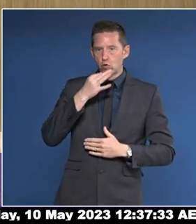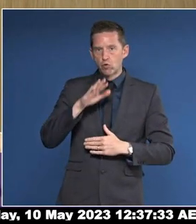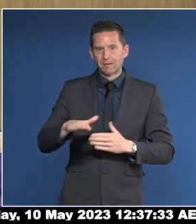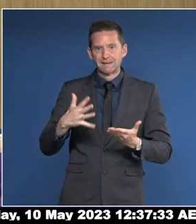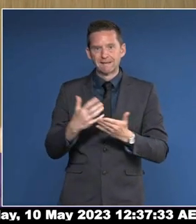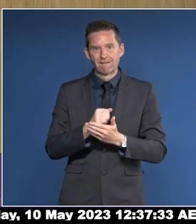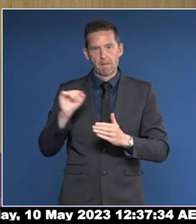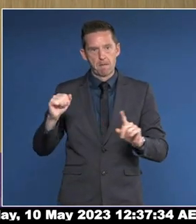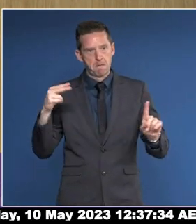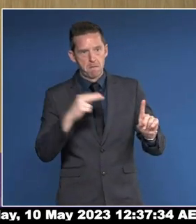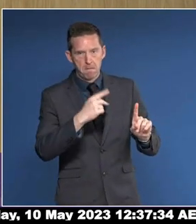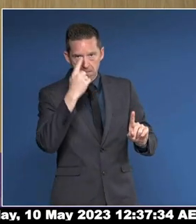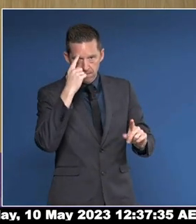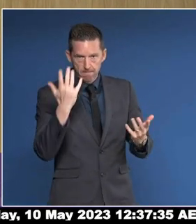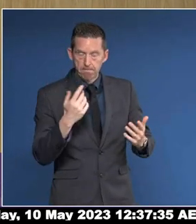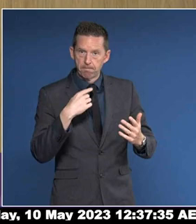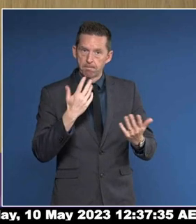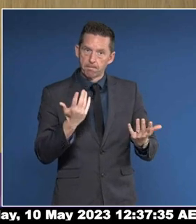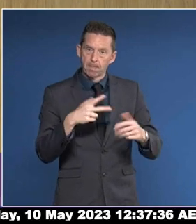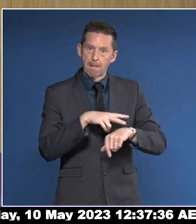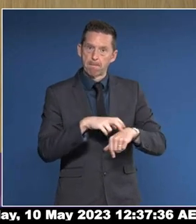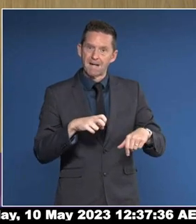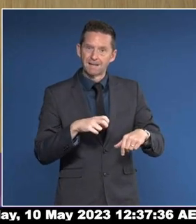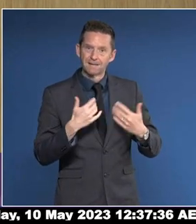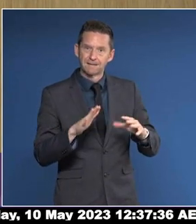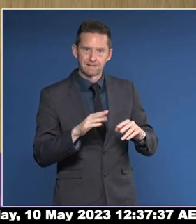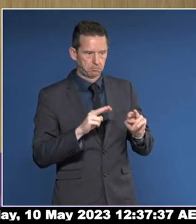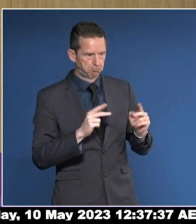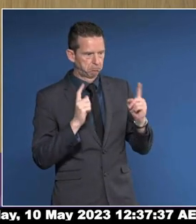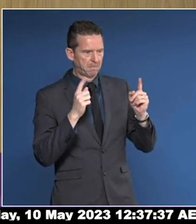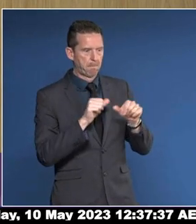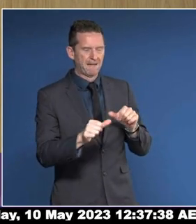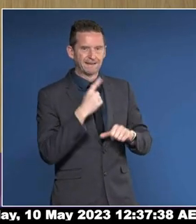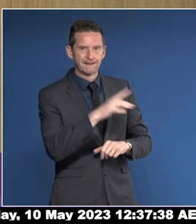I know that the police were concerned sufficiently they requested the removal of the children whilst an assessment occurs.